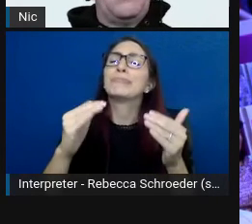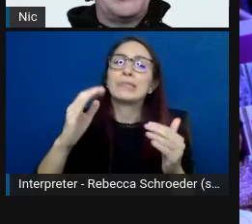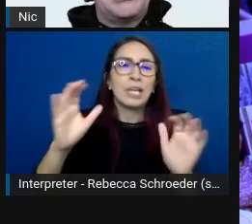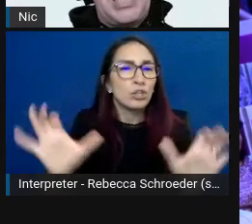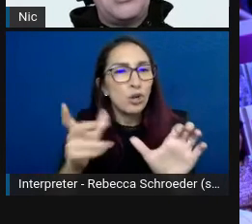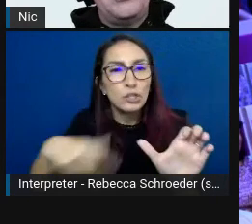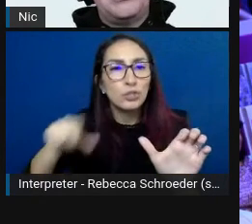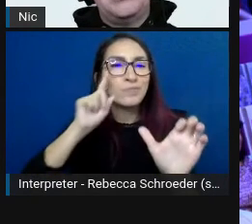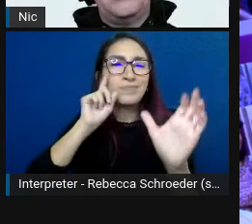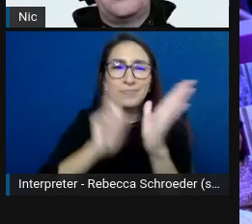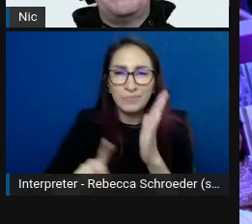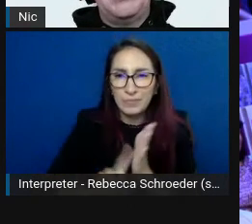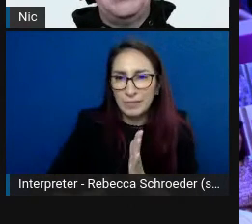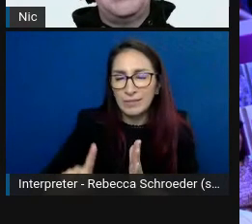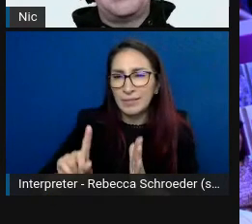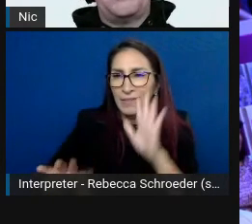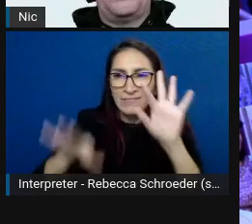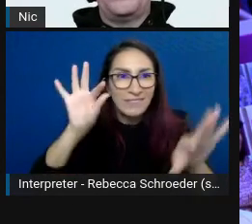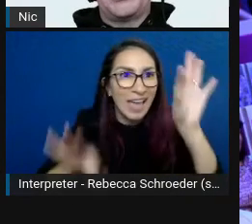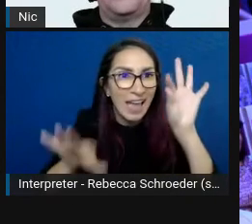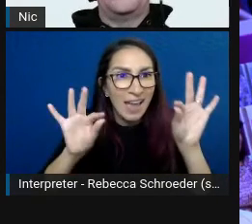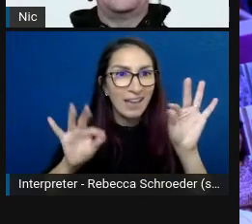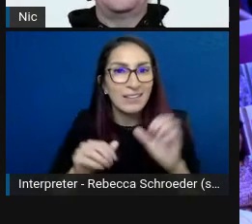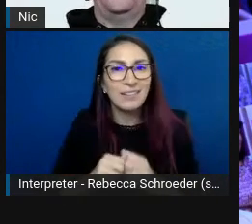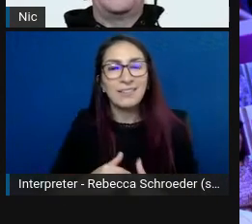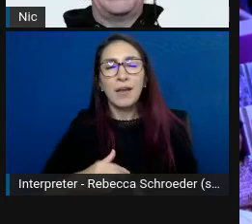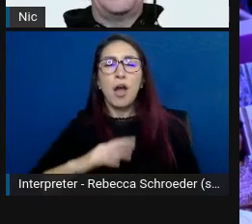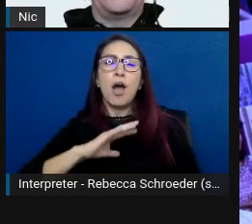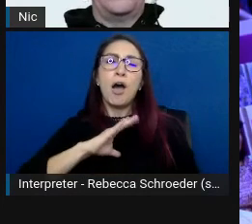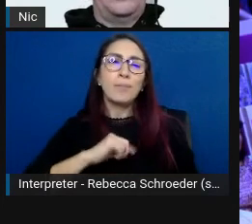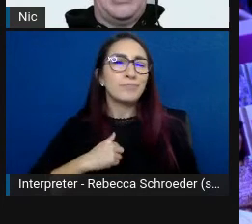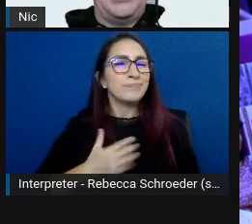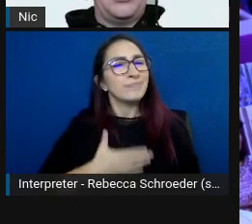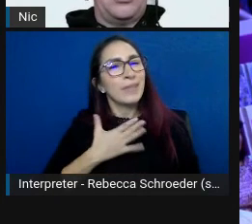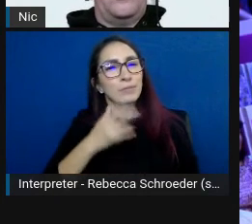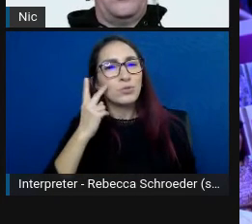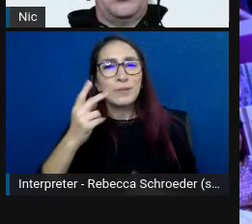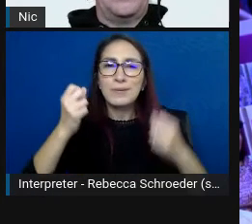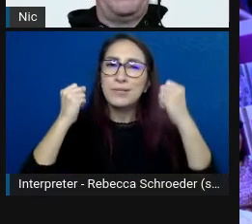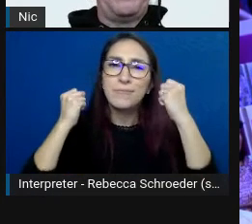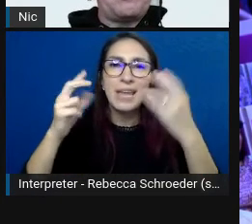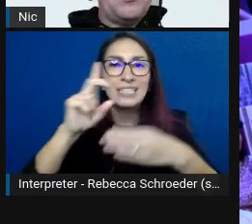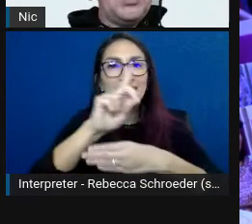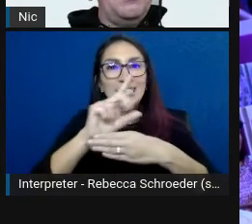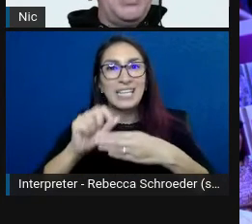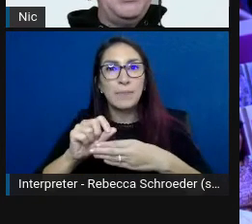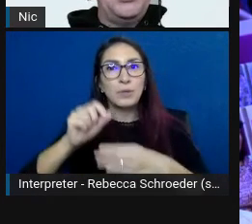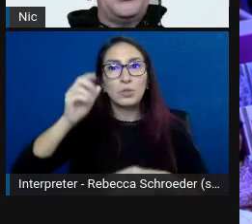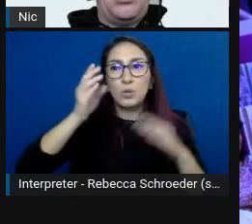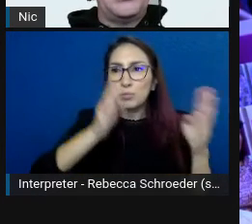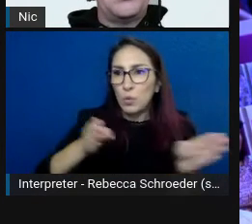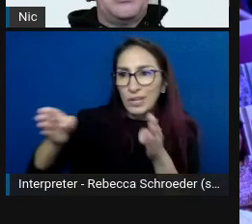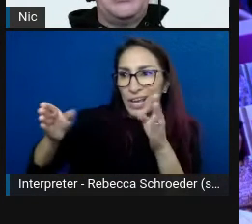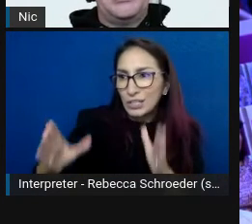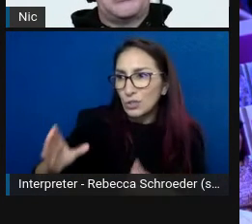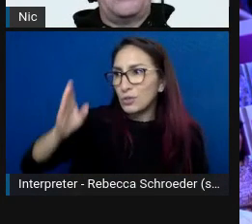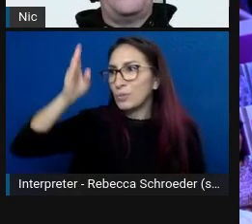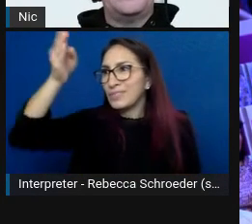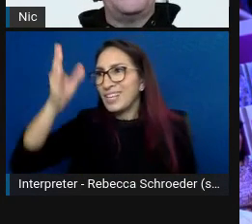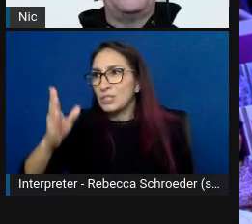I was glad to see there's many disabled presenters, organizers today at this conference. Maybe not all disabilities are visible,